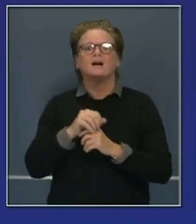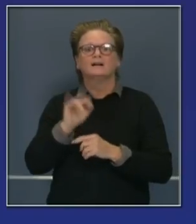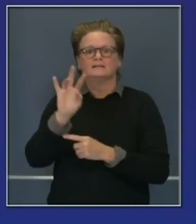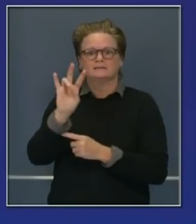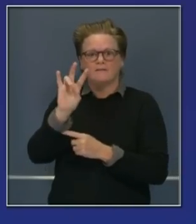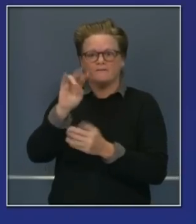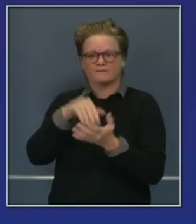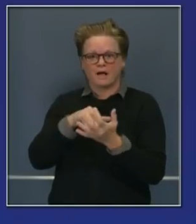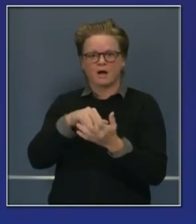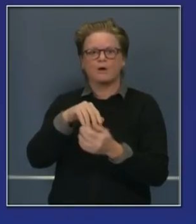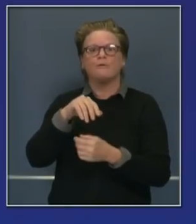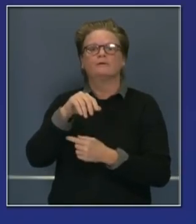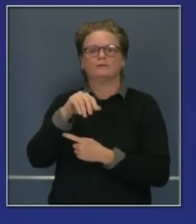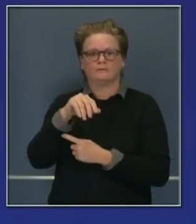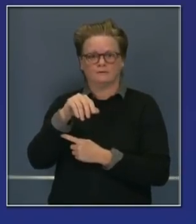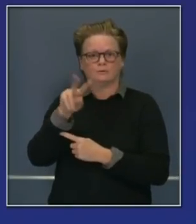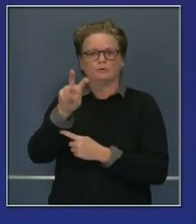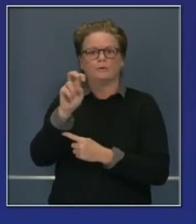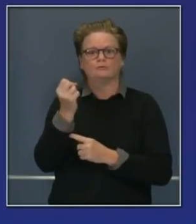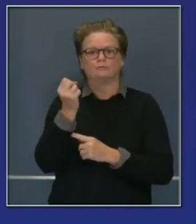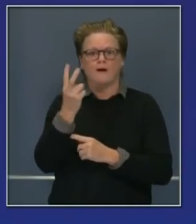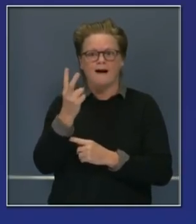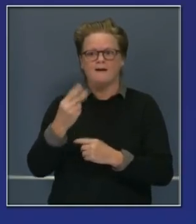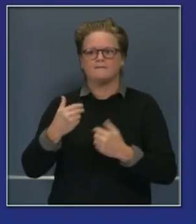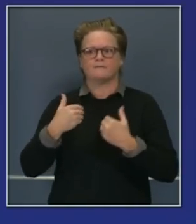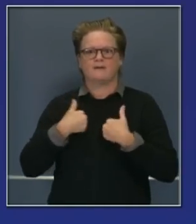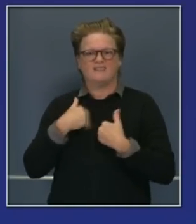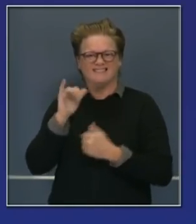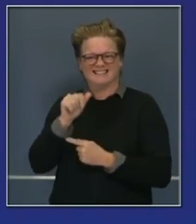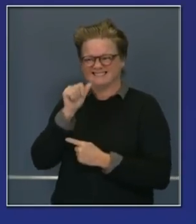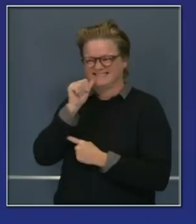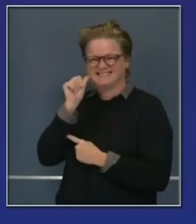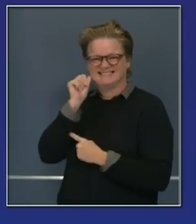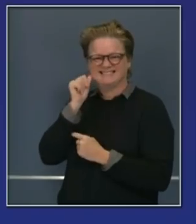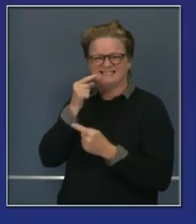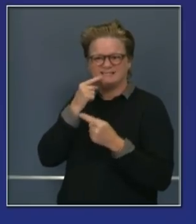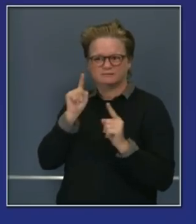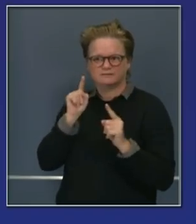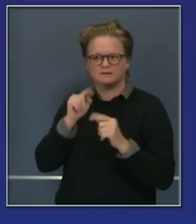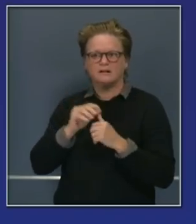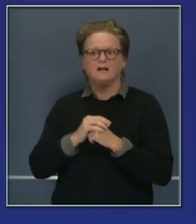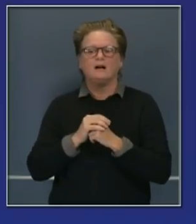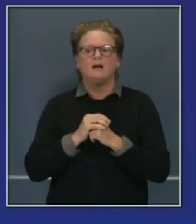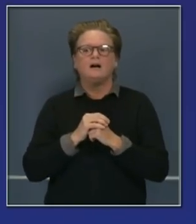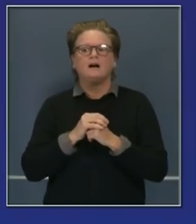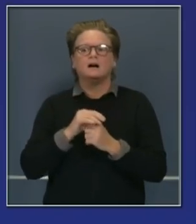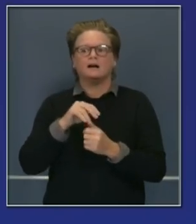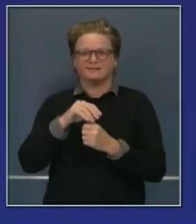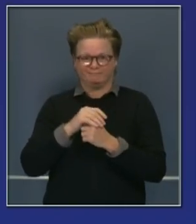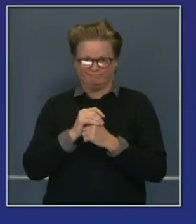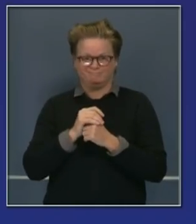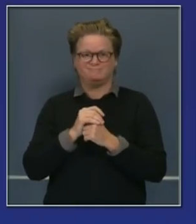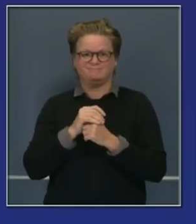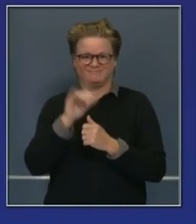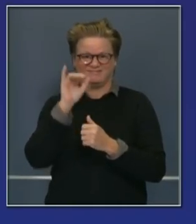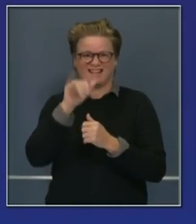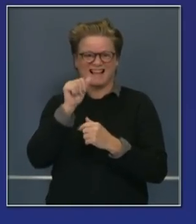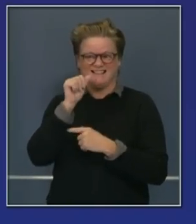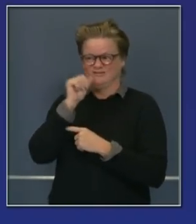IT HAS RAISED SOME ALARM. I WANT TO JUMP IN AND GIVE YOU THE LATEST HERE IN OUR STATE. AS YOU CAN SEE, OUR CASE NUMBERS HAVE BEEN TRENDING UP AS WELL. THE SEVEN DAY AVERAGE OF 5889, THE NUMBER OF TESTED POSITIVE